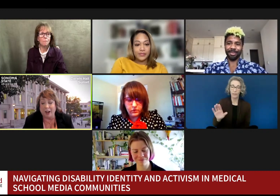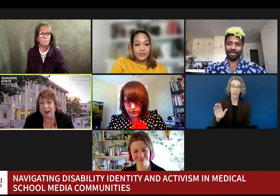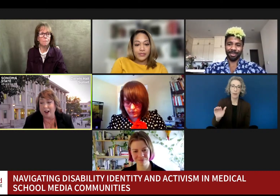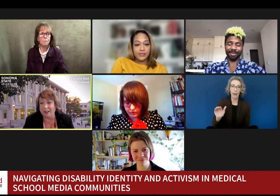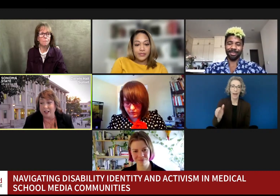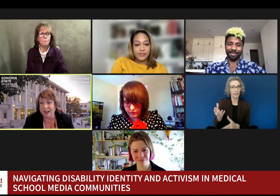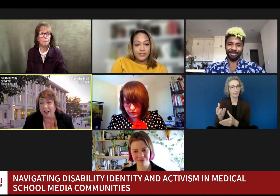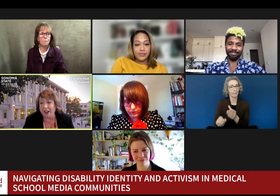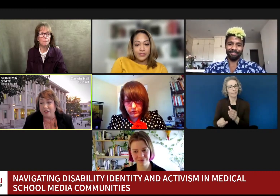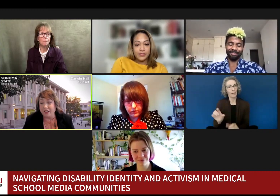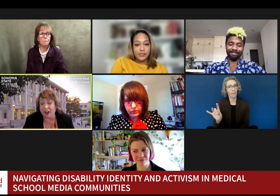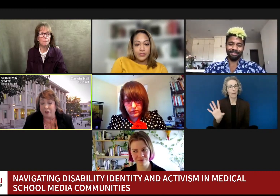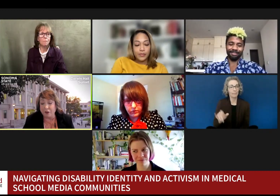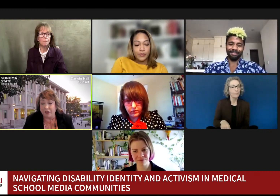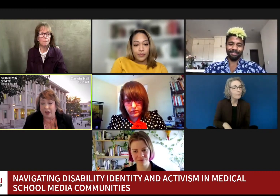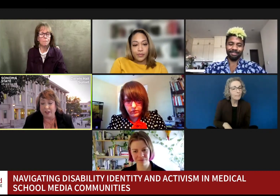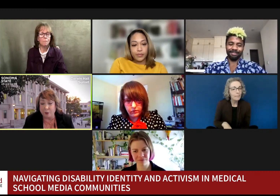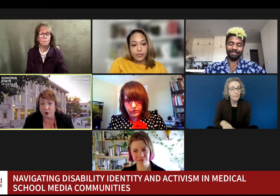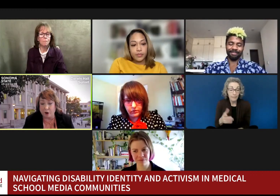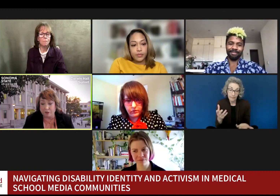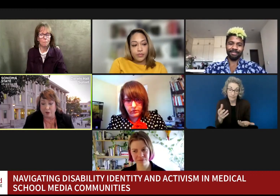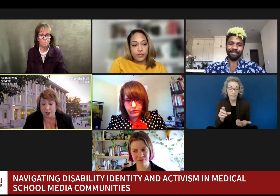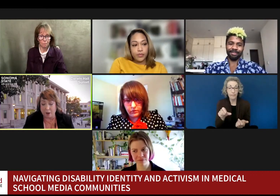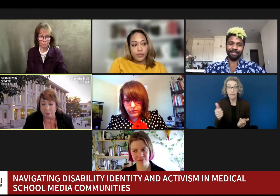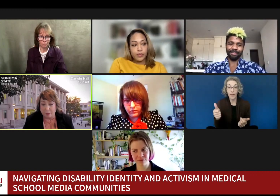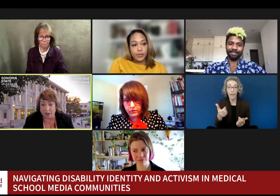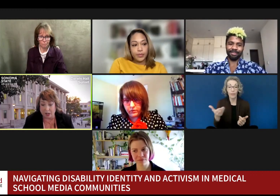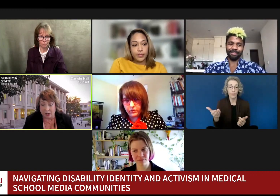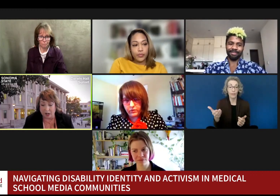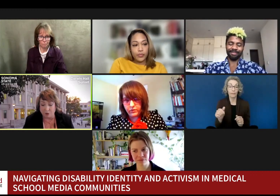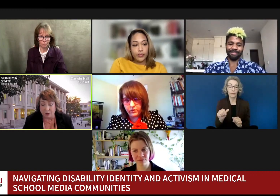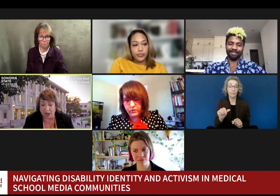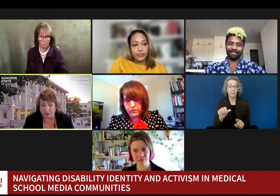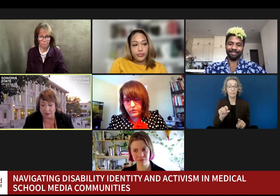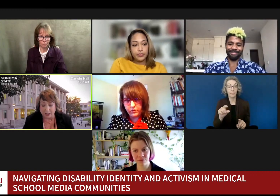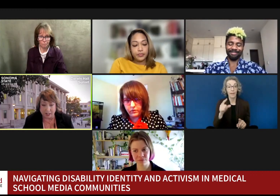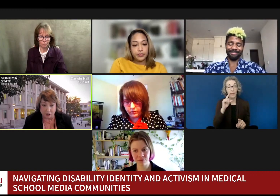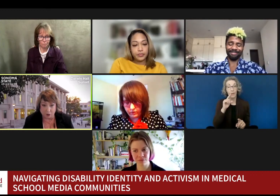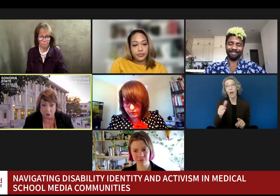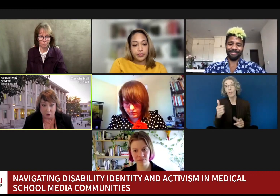And I think the other thing, the other part of doing advocacy on social media is